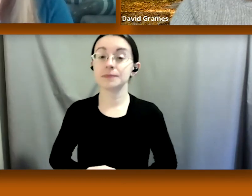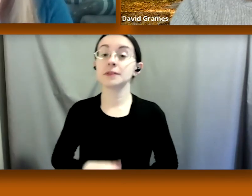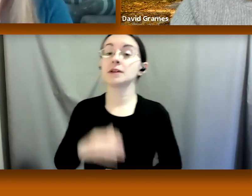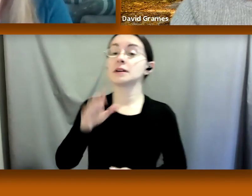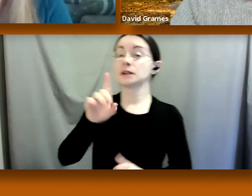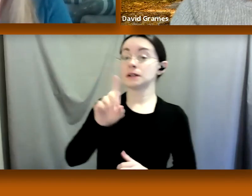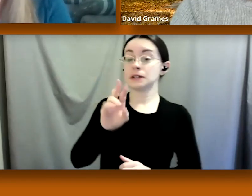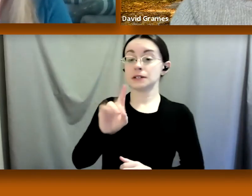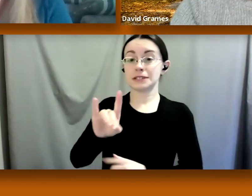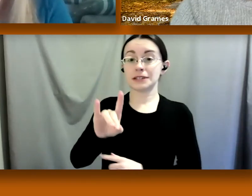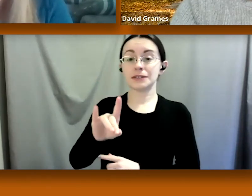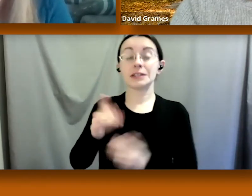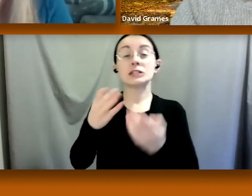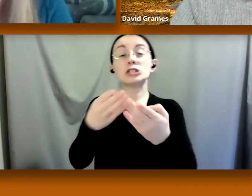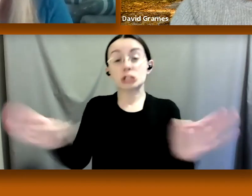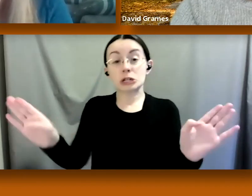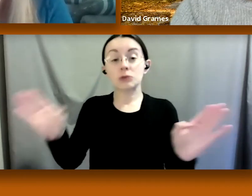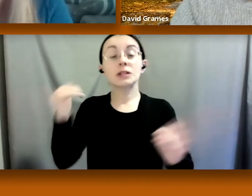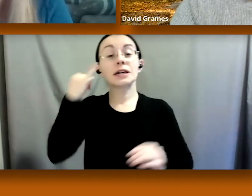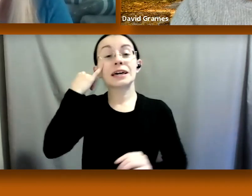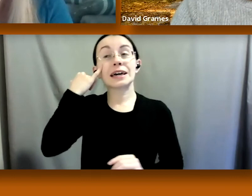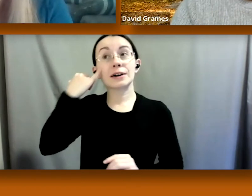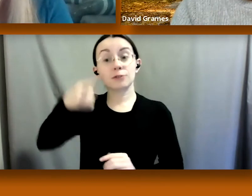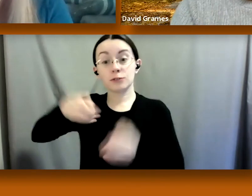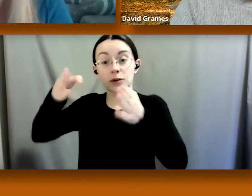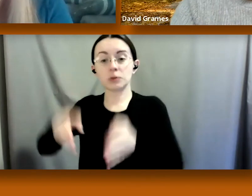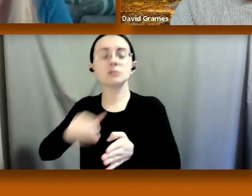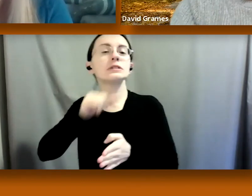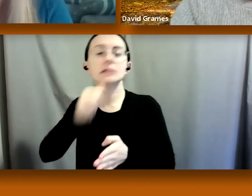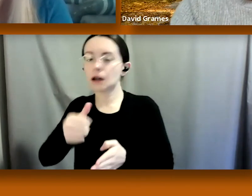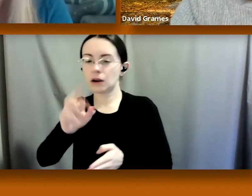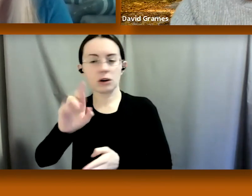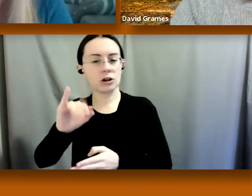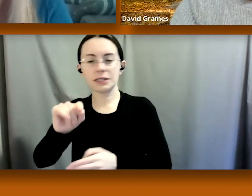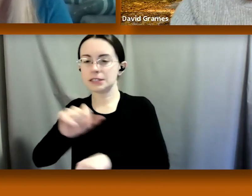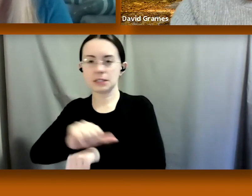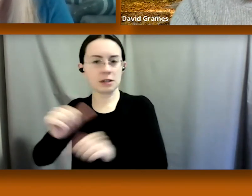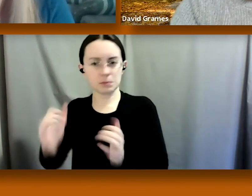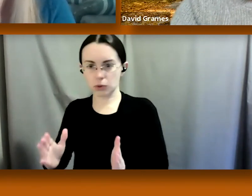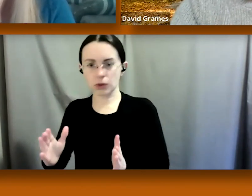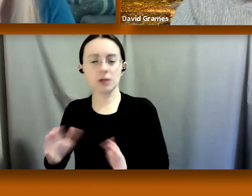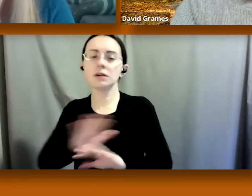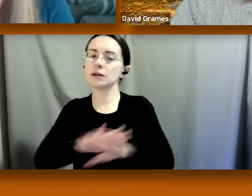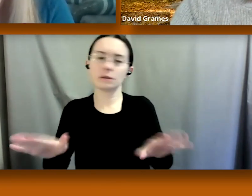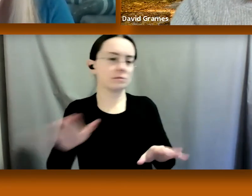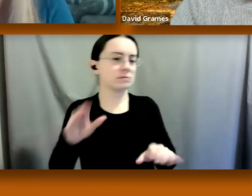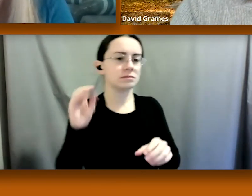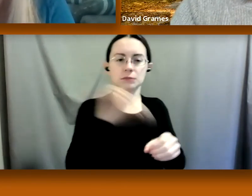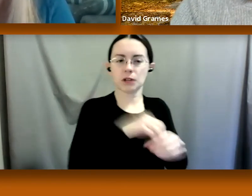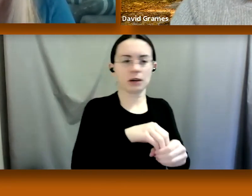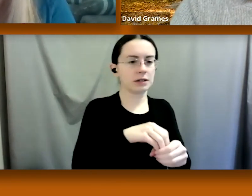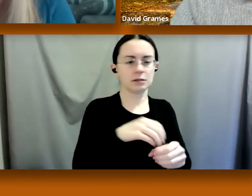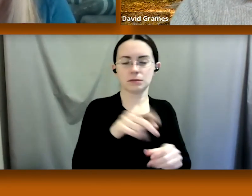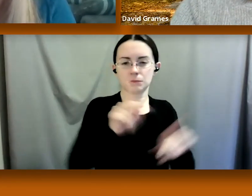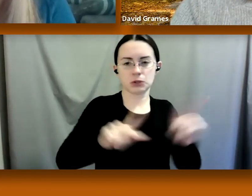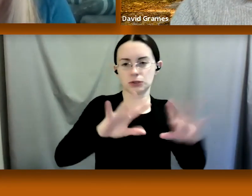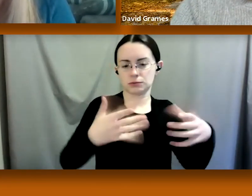they should not be in your "Other Personnel" or "Senior Personnel" section.